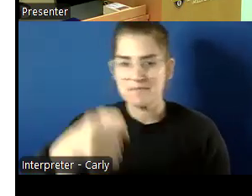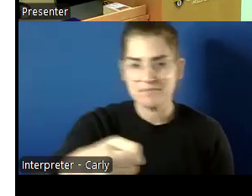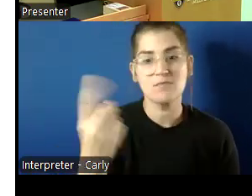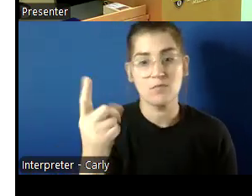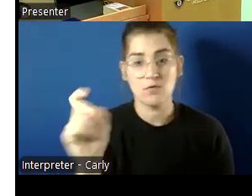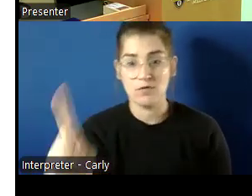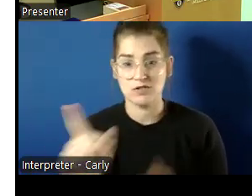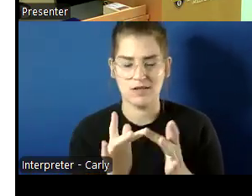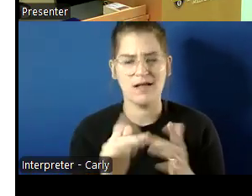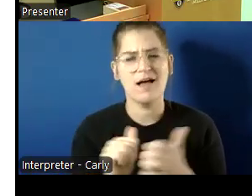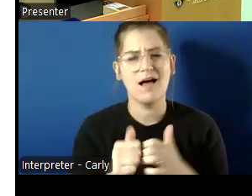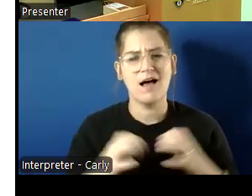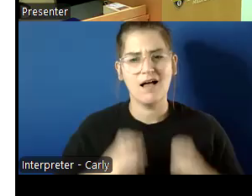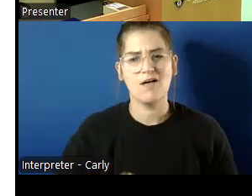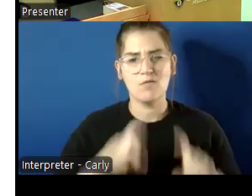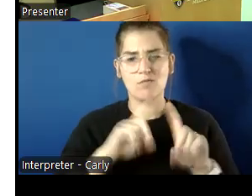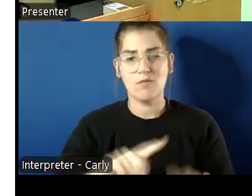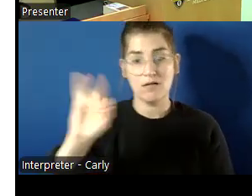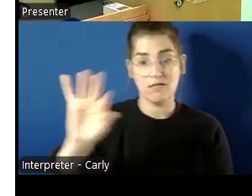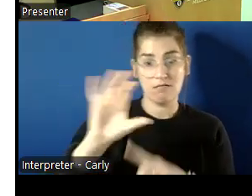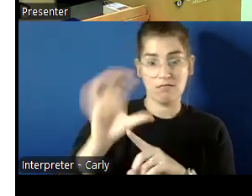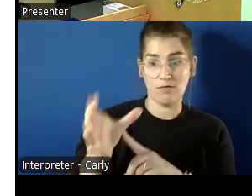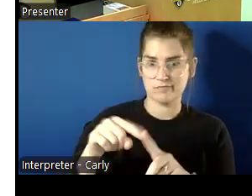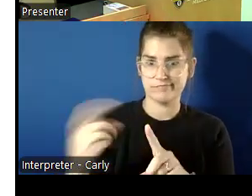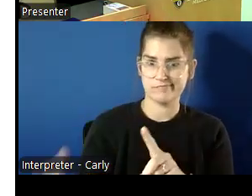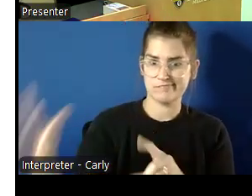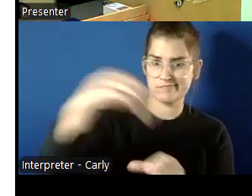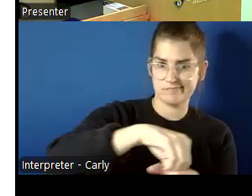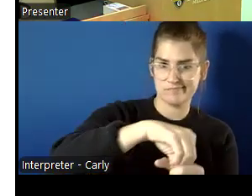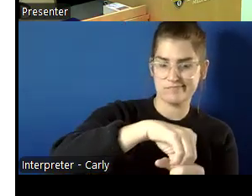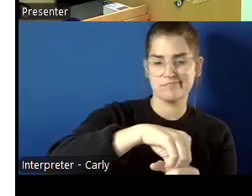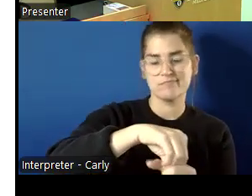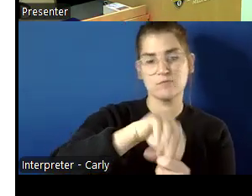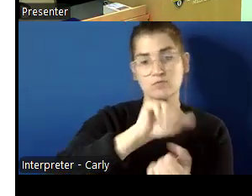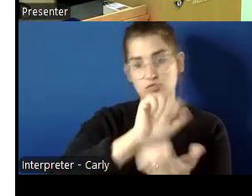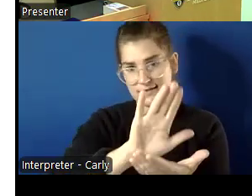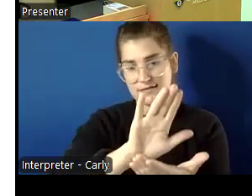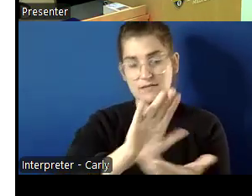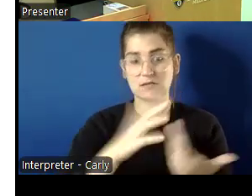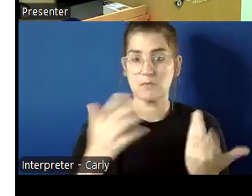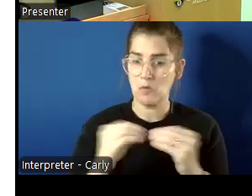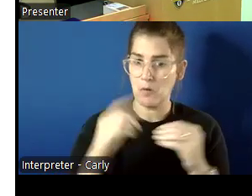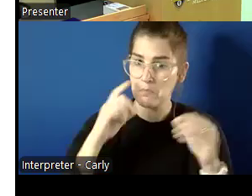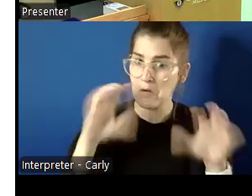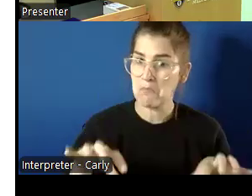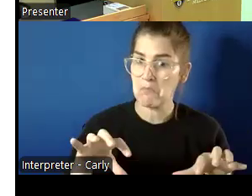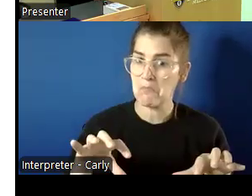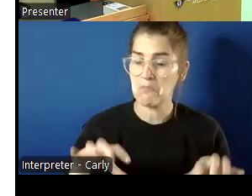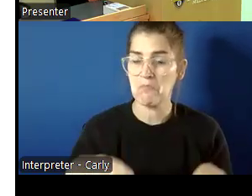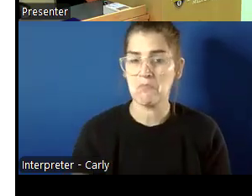do clients respond when the cultural piece is included slashaddressed? Is it eye opening? Yes,